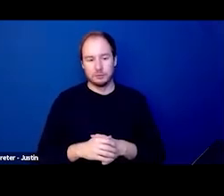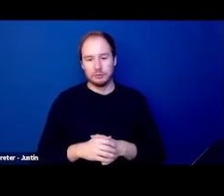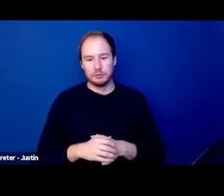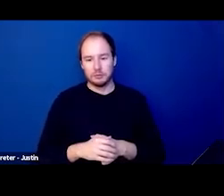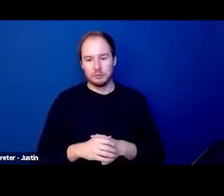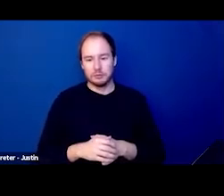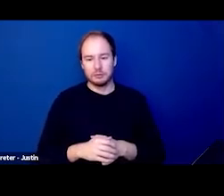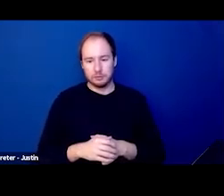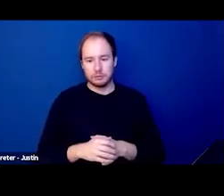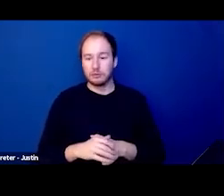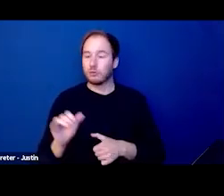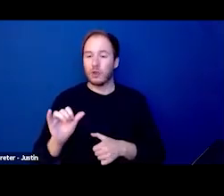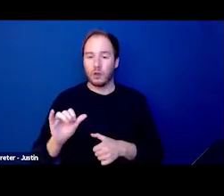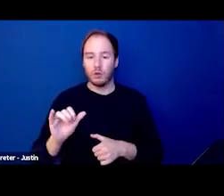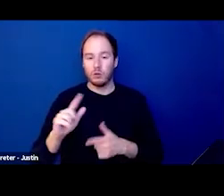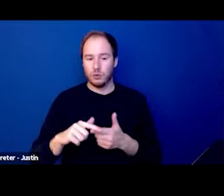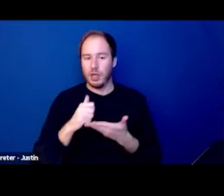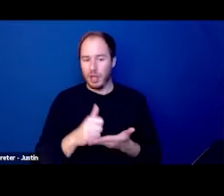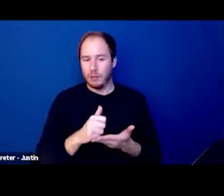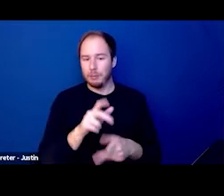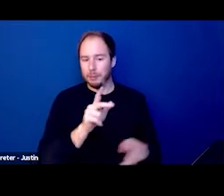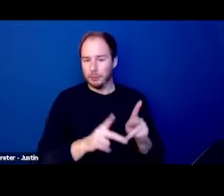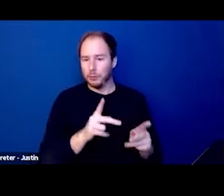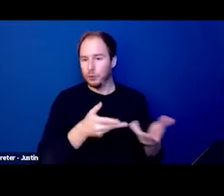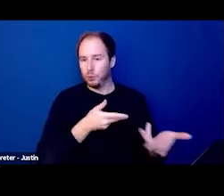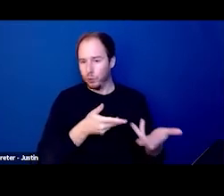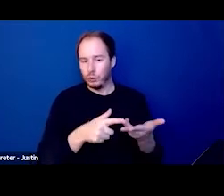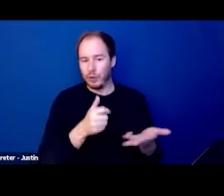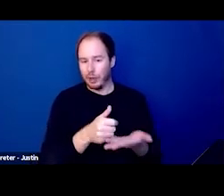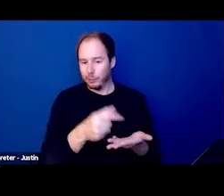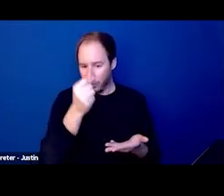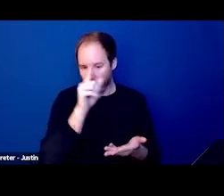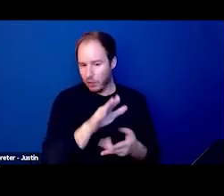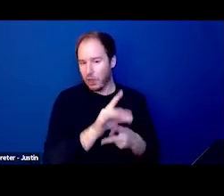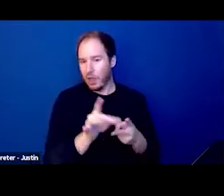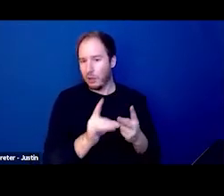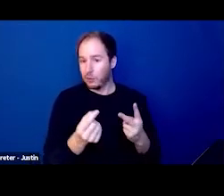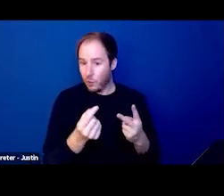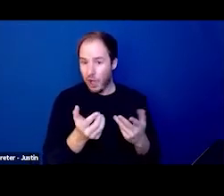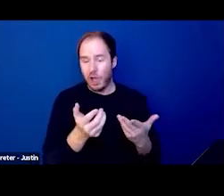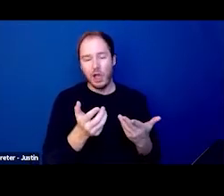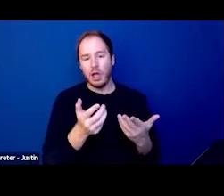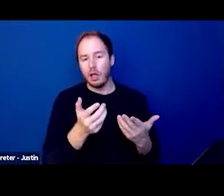And also helping folks that you're working with. So helping people really understand what their options are and how each of those might impact